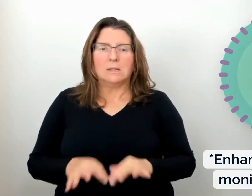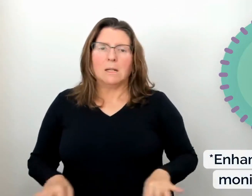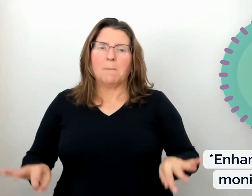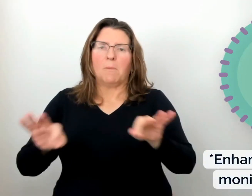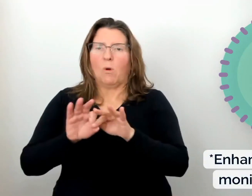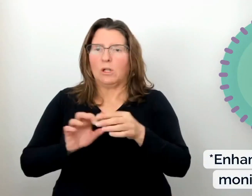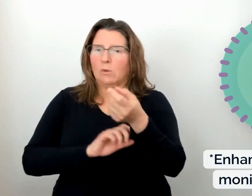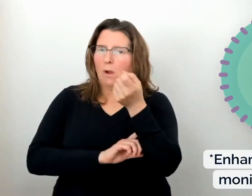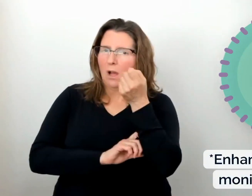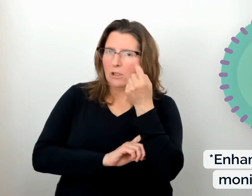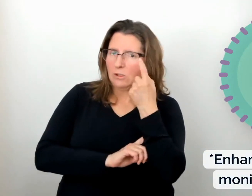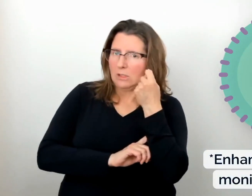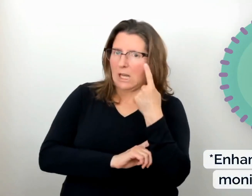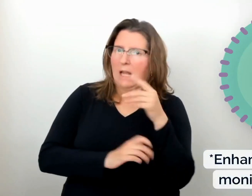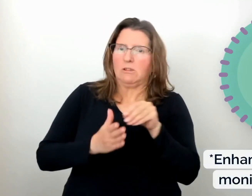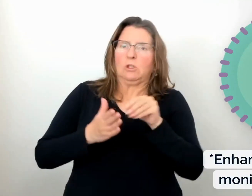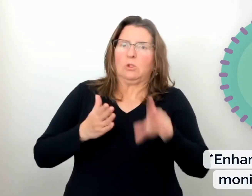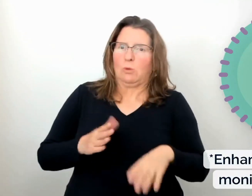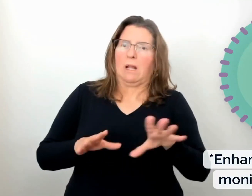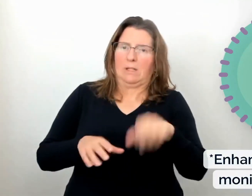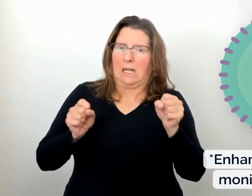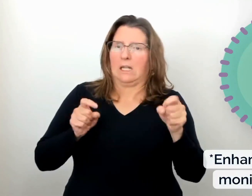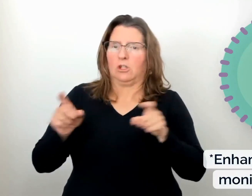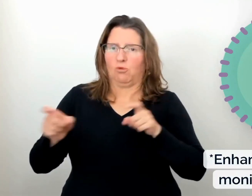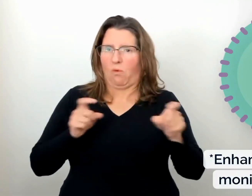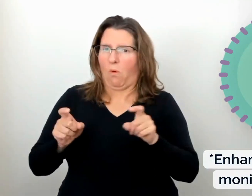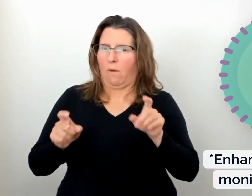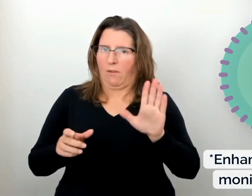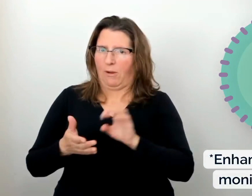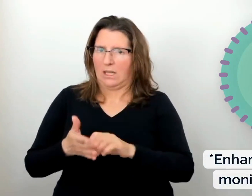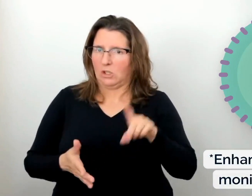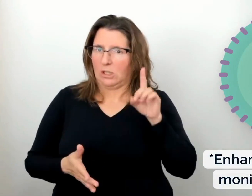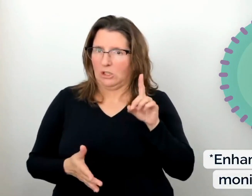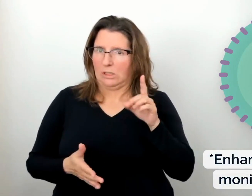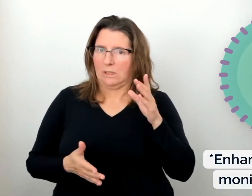It will help them to understand how to take control of their own learning.